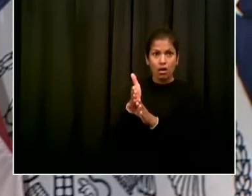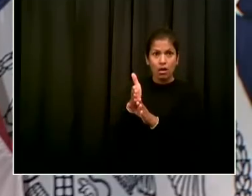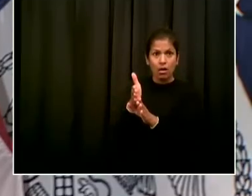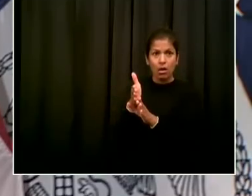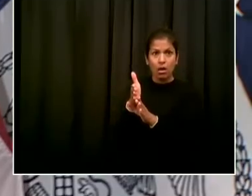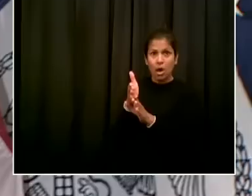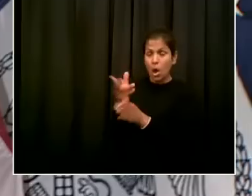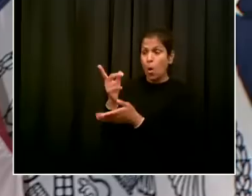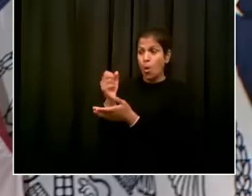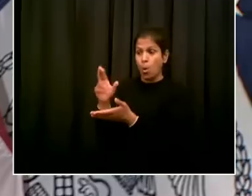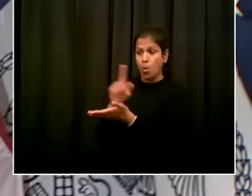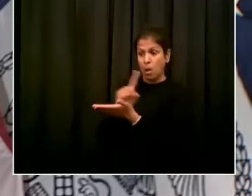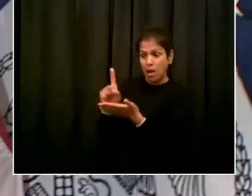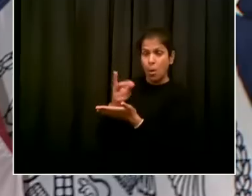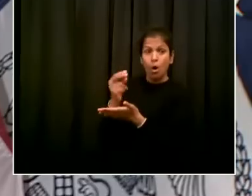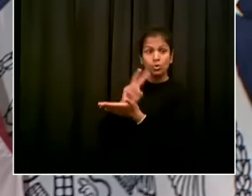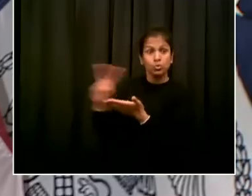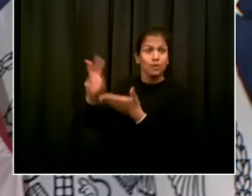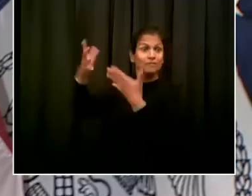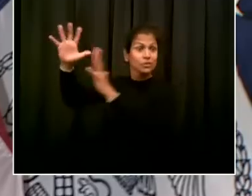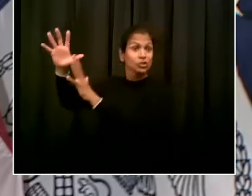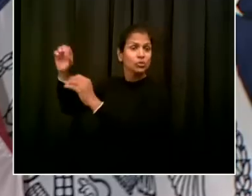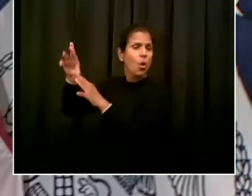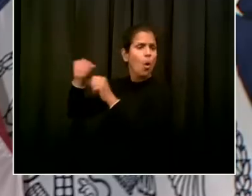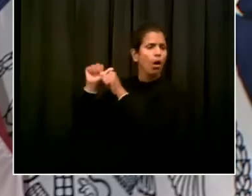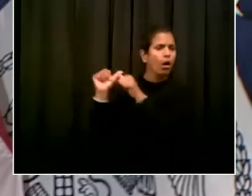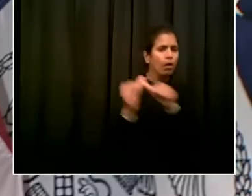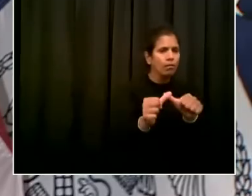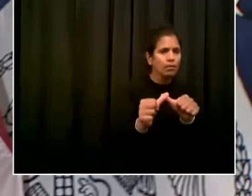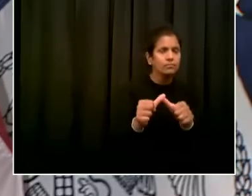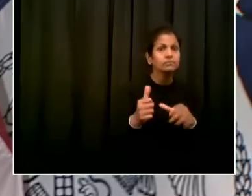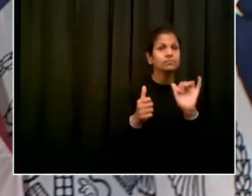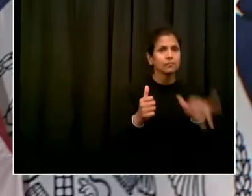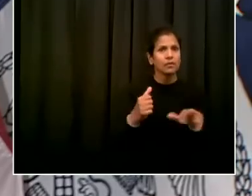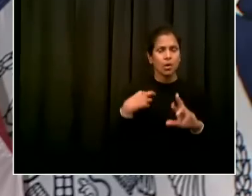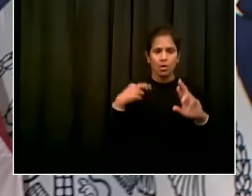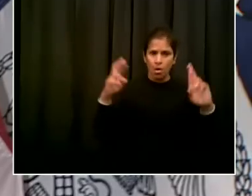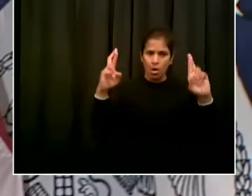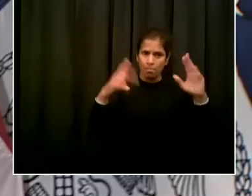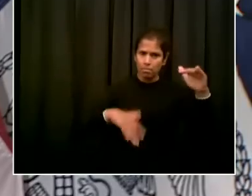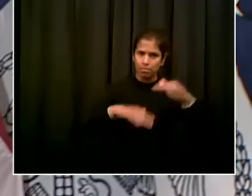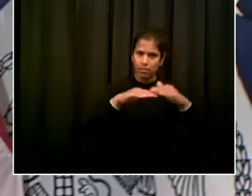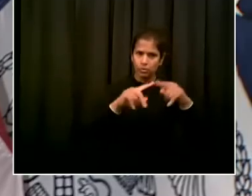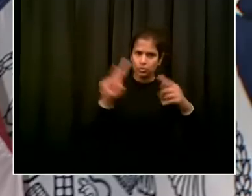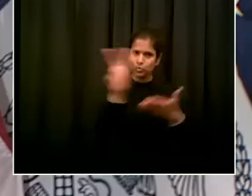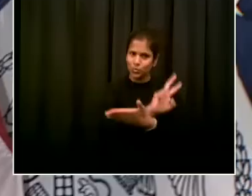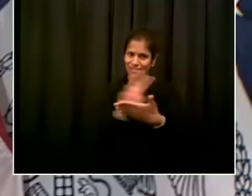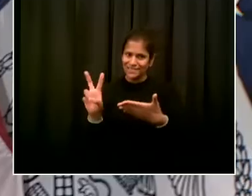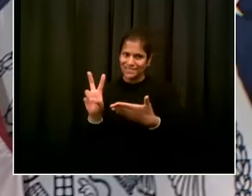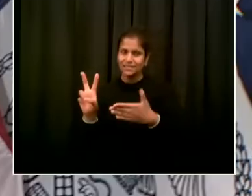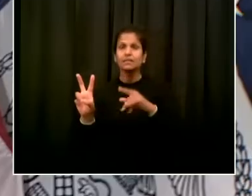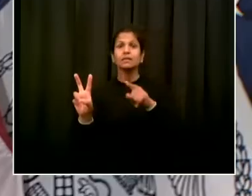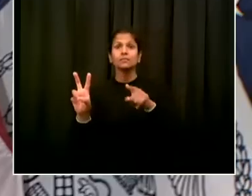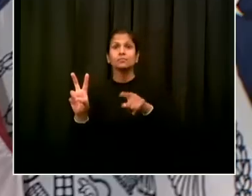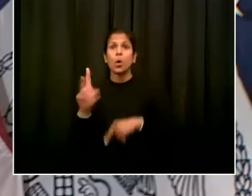AND GET TESTED, WEAR A MASK AND FOLLOW SOCIAL DISTANCING, BB Y THE E D ENOOF THIIS WEEK, I THINK WE'RE GOING TO HAVE A CLEAR SENSE OF WHETHER THIS IS WORKING AND WHETHER WE